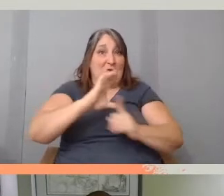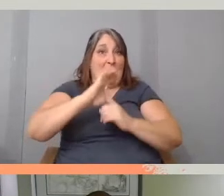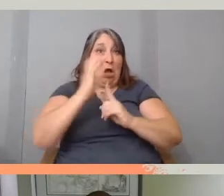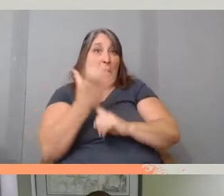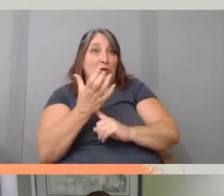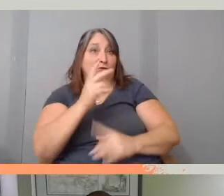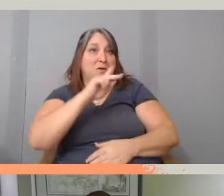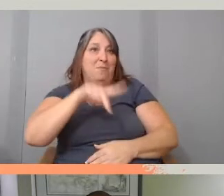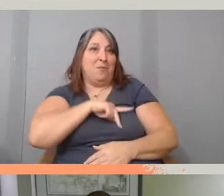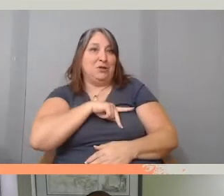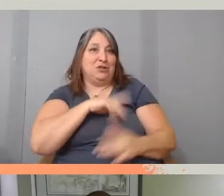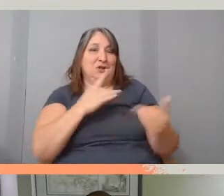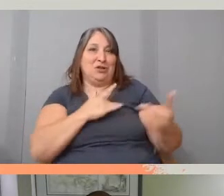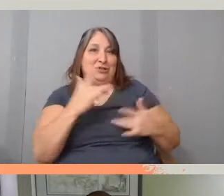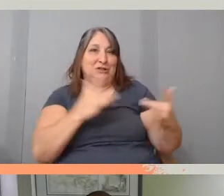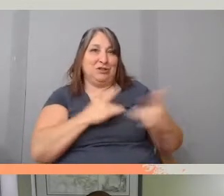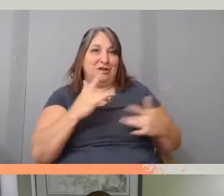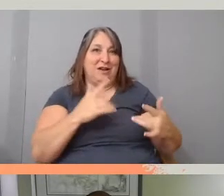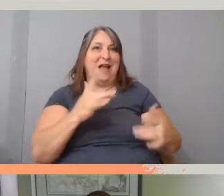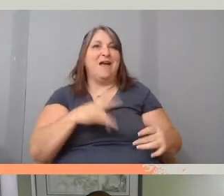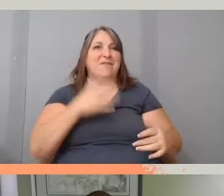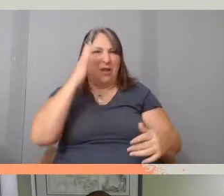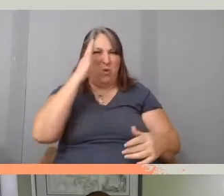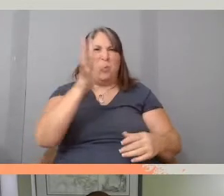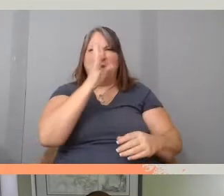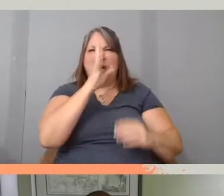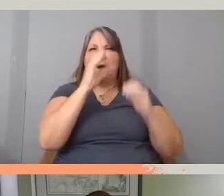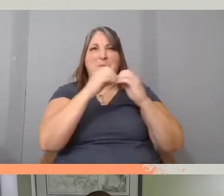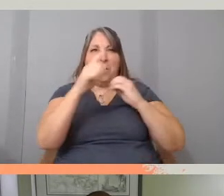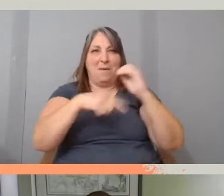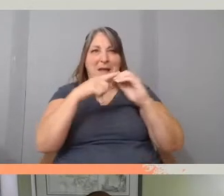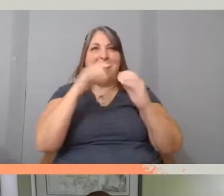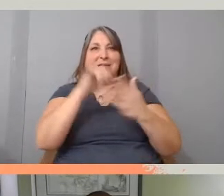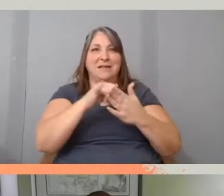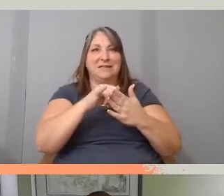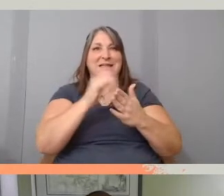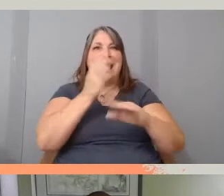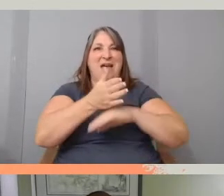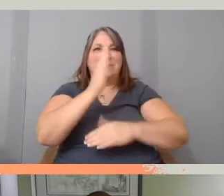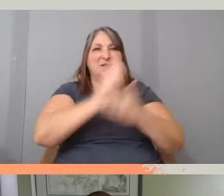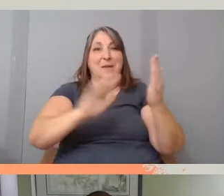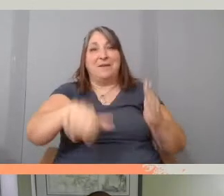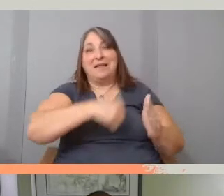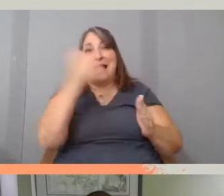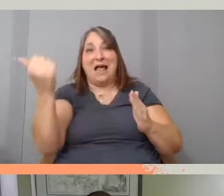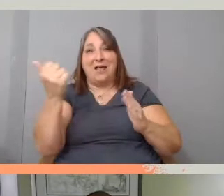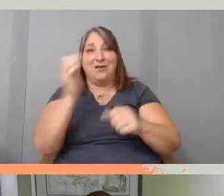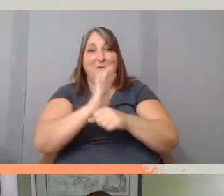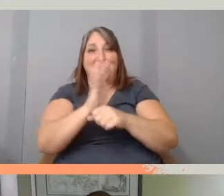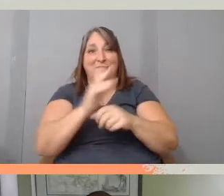So I feel like we're gonna talk a lot about that after some of these other clips, but it was just kind of making me think about,